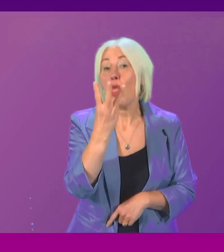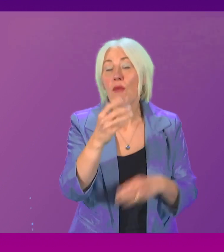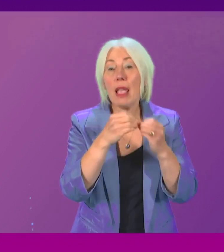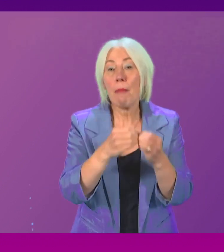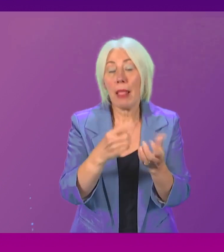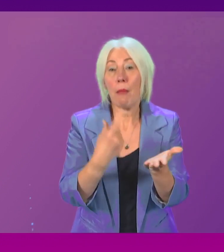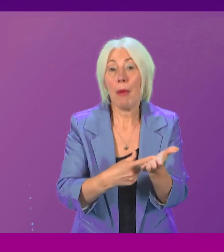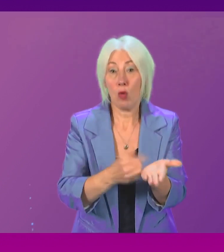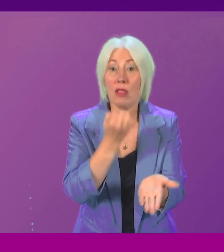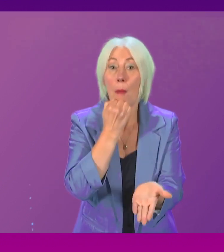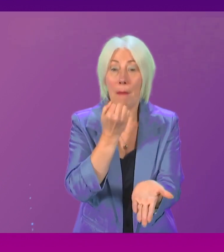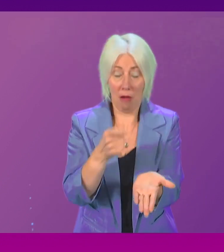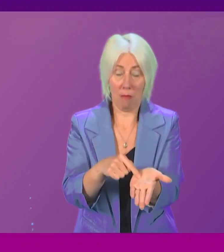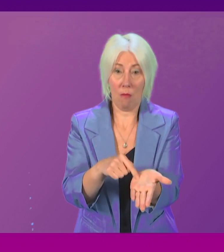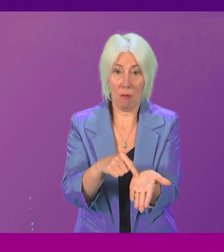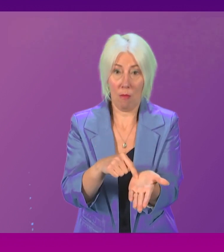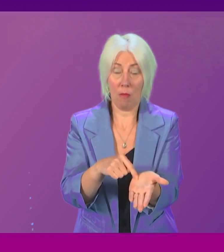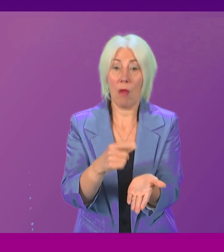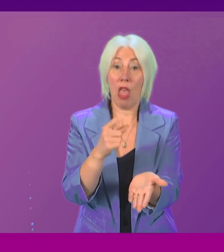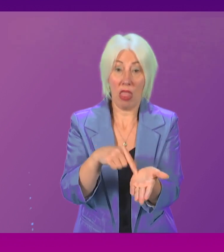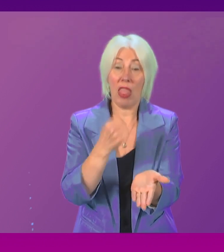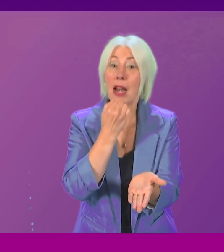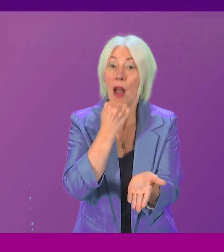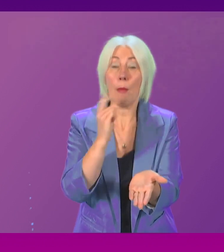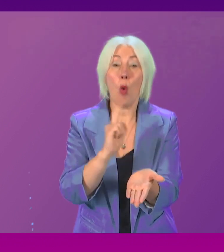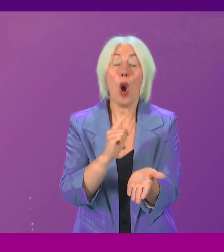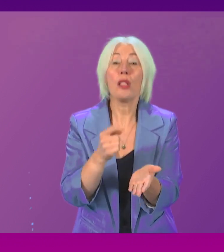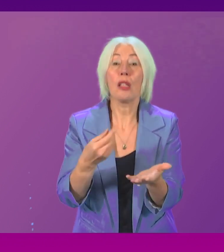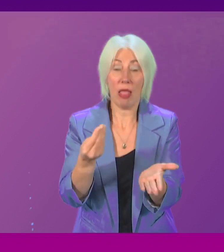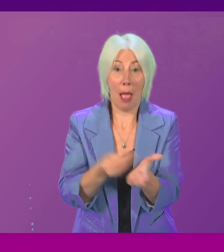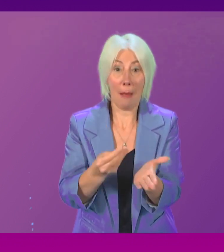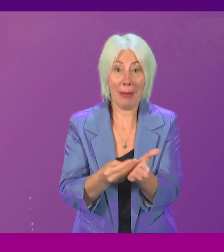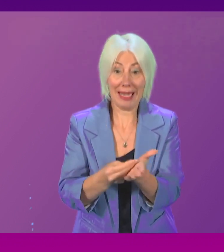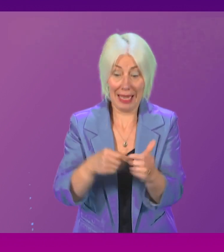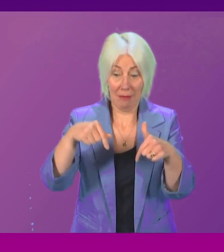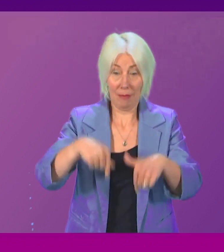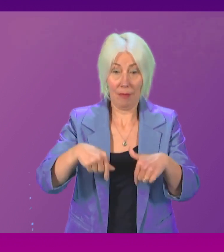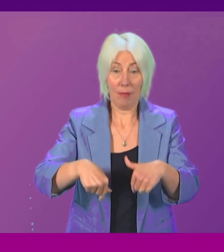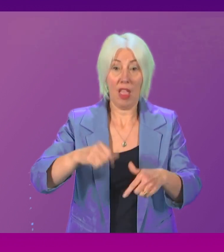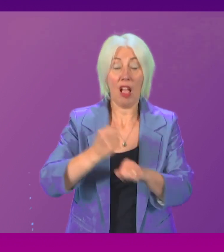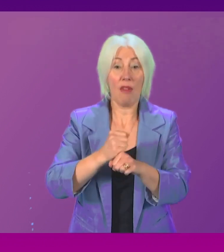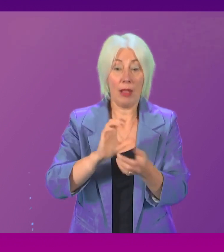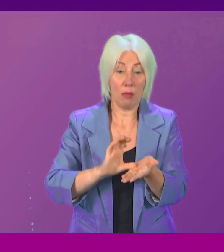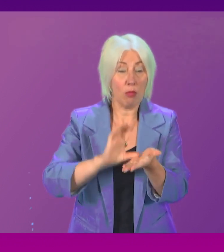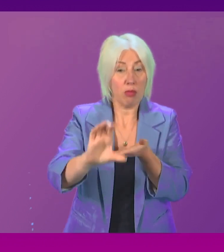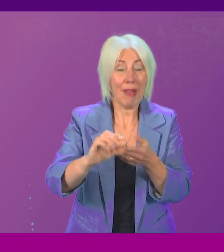That is the amount of money that the Scottish Government is investing each year to mitigate